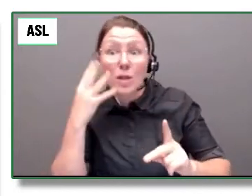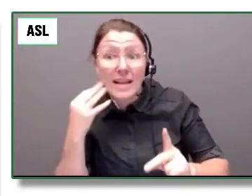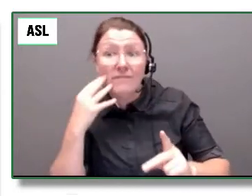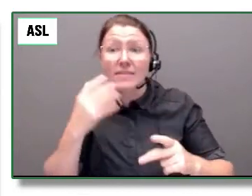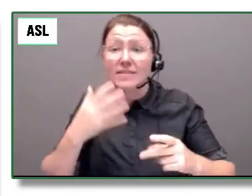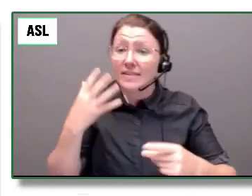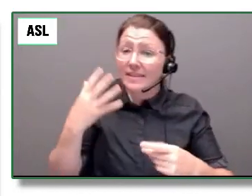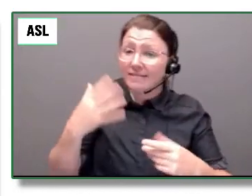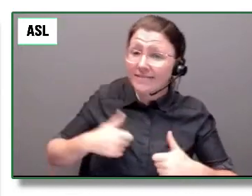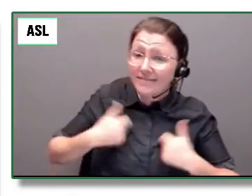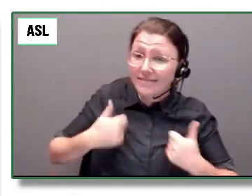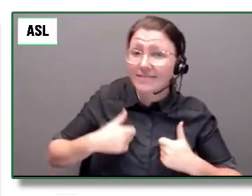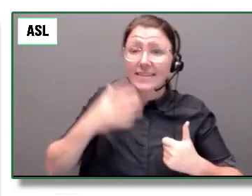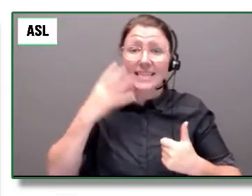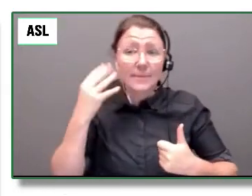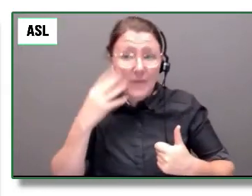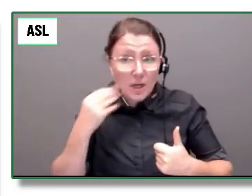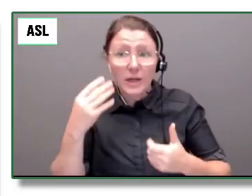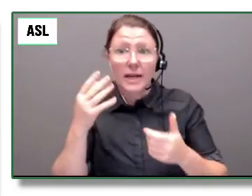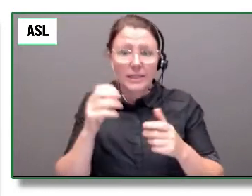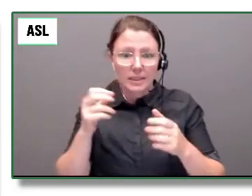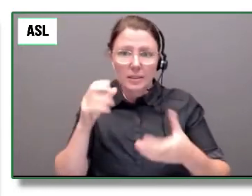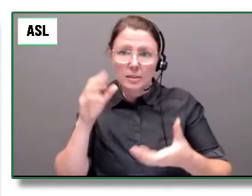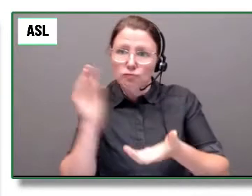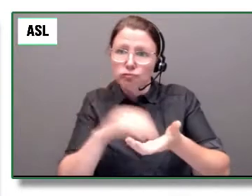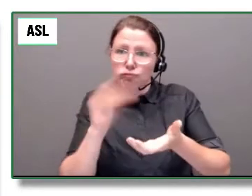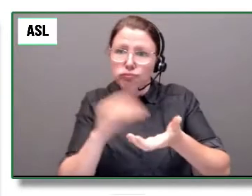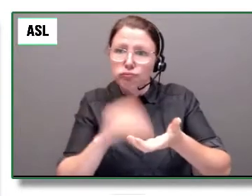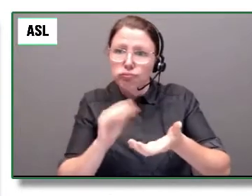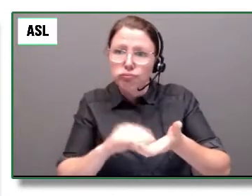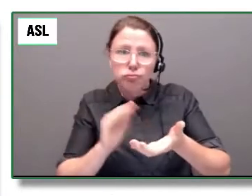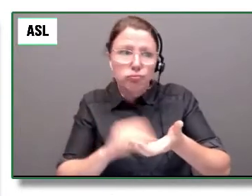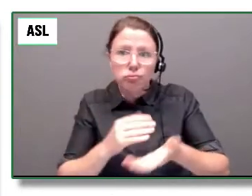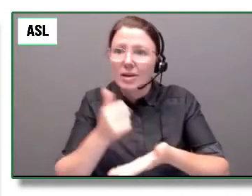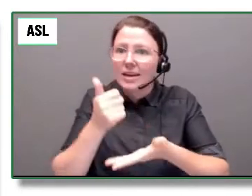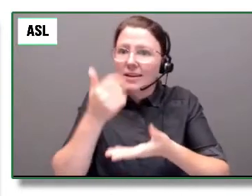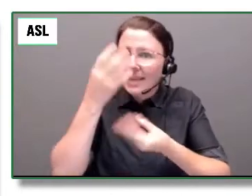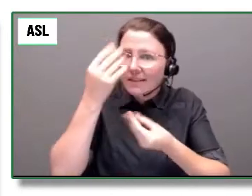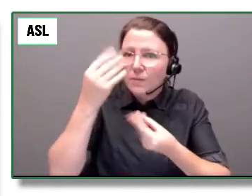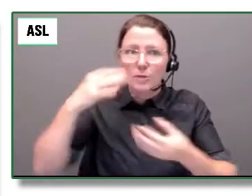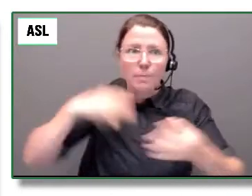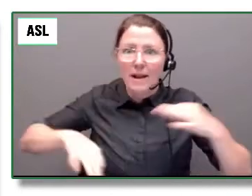Now is all about. And in doing that over the last seven years, you know, at